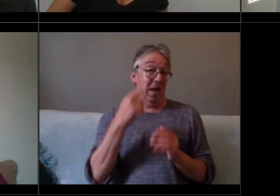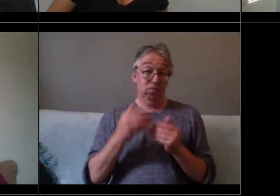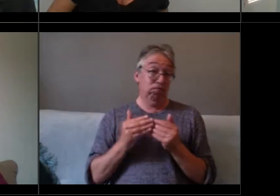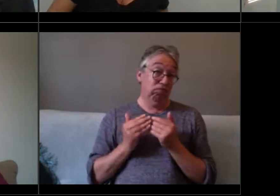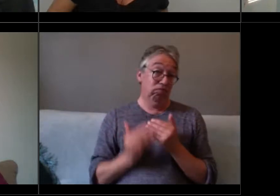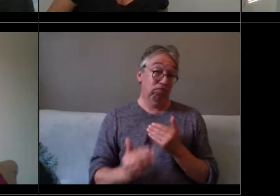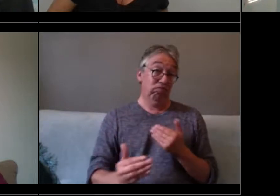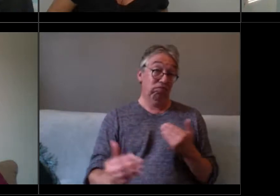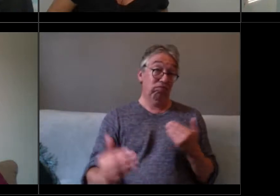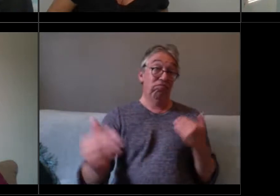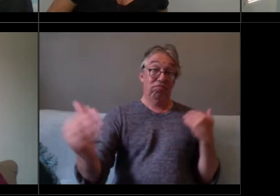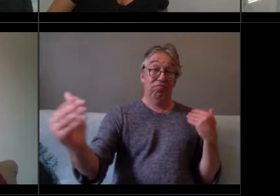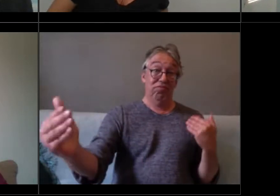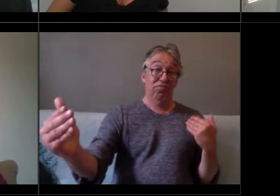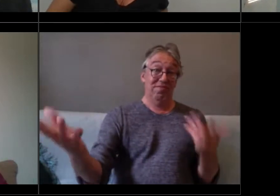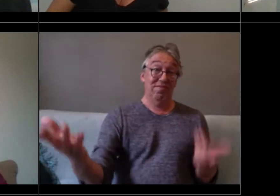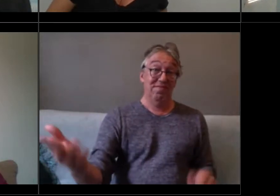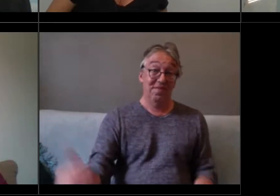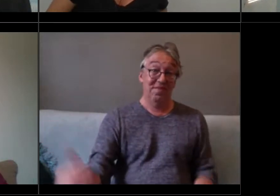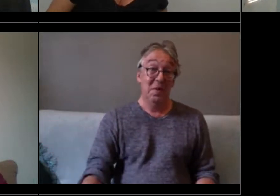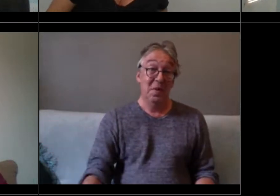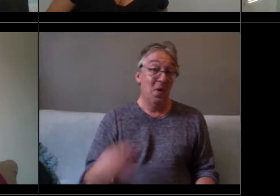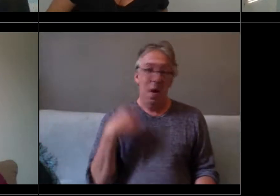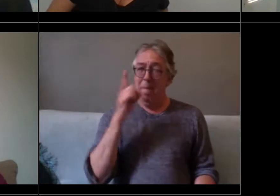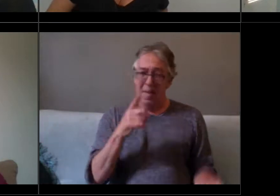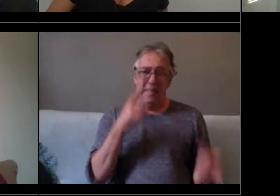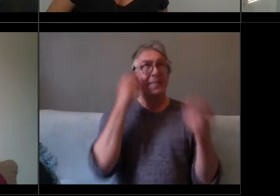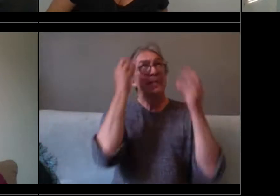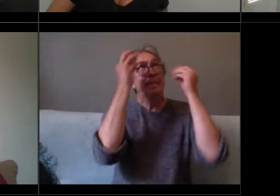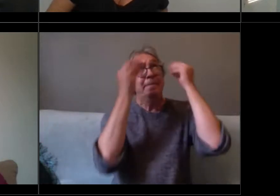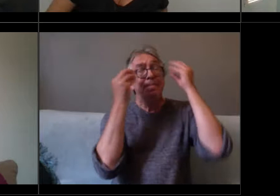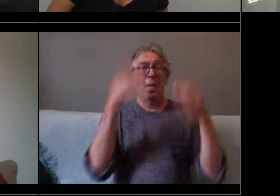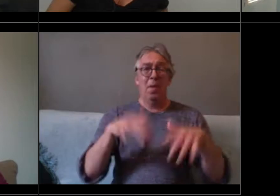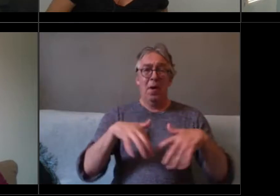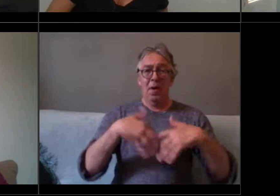And so, we need to think about what things should be done,